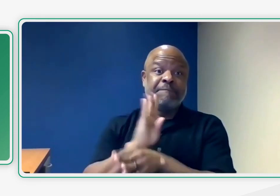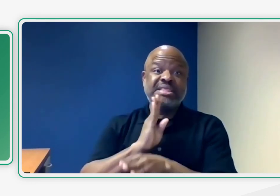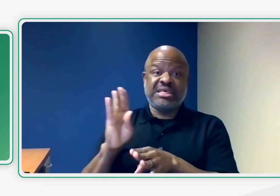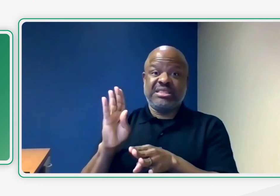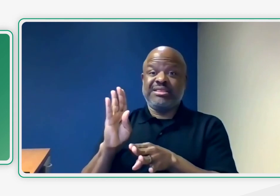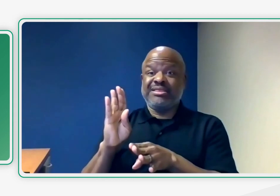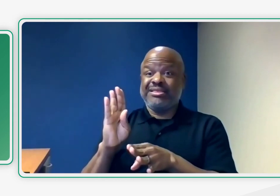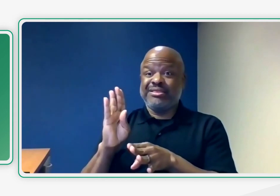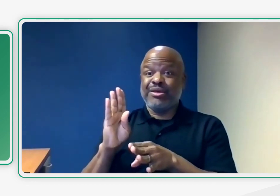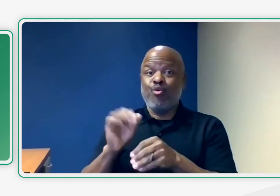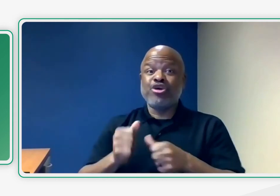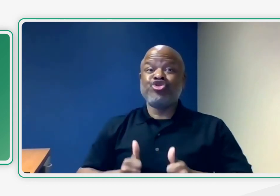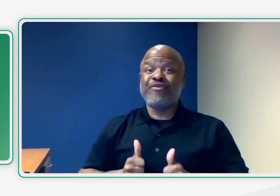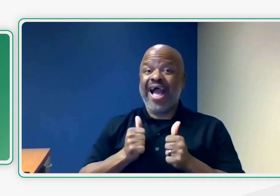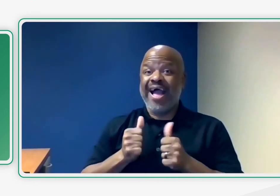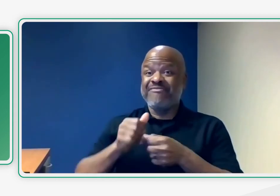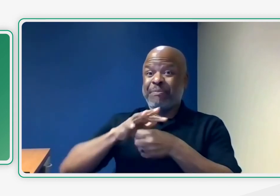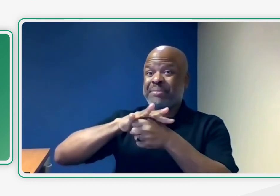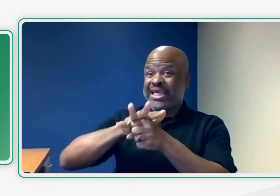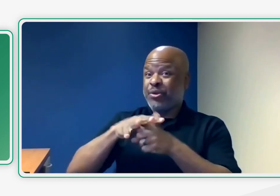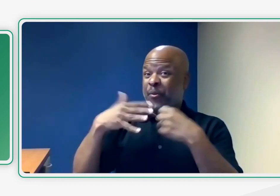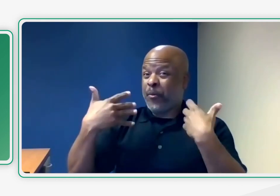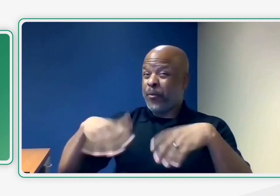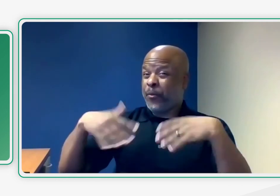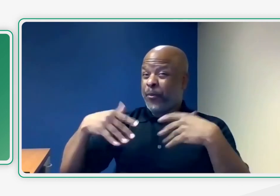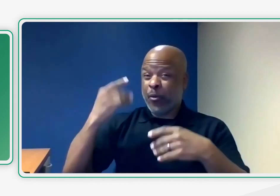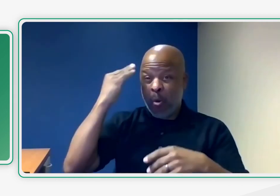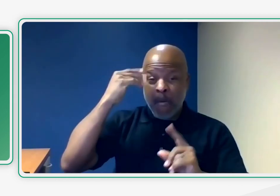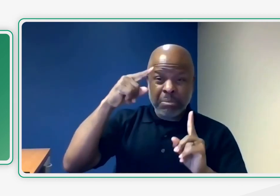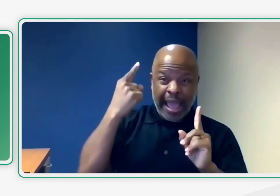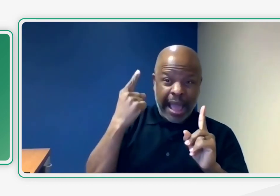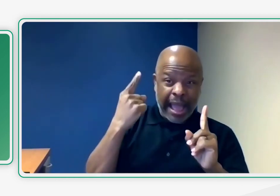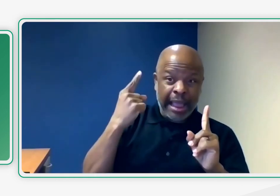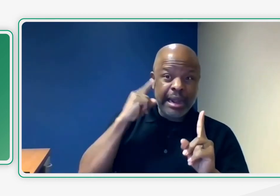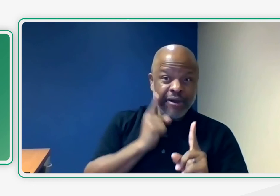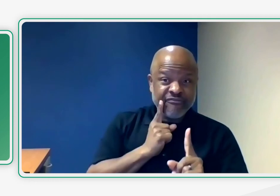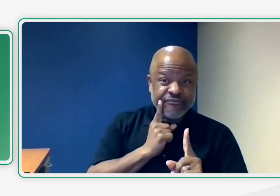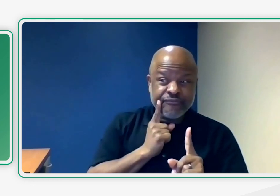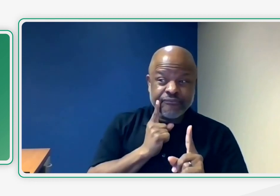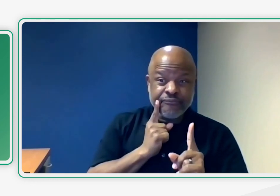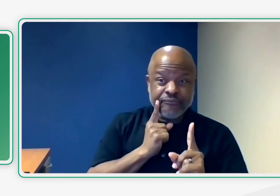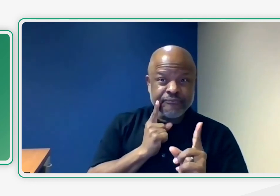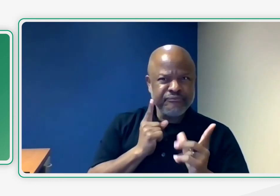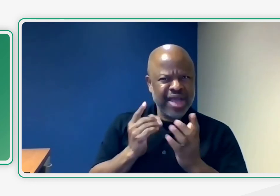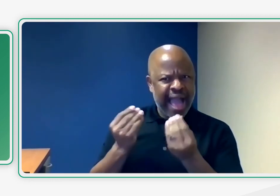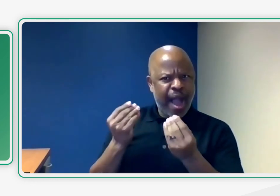what the goals are. So it'll be black deaf business owners on surviving the pandemic.